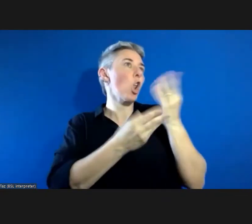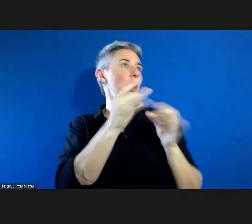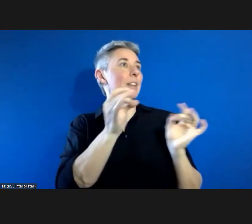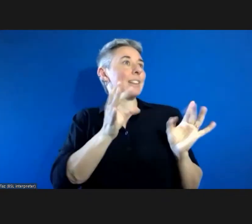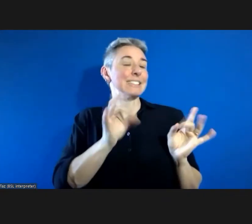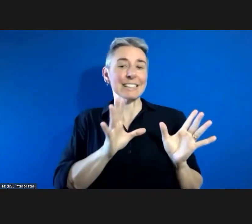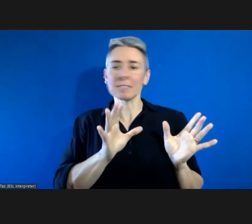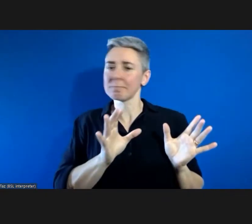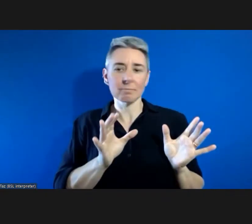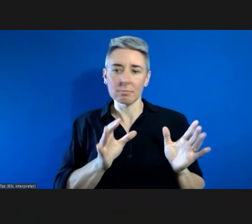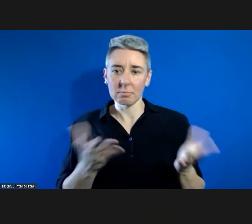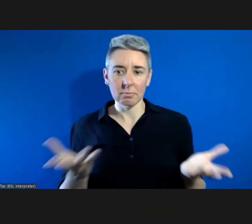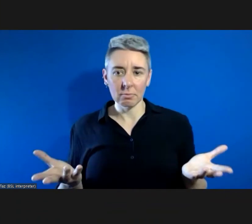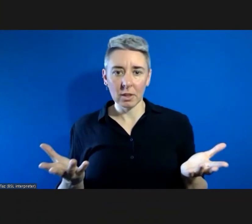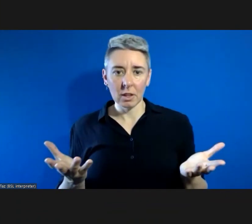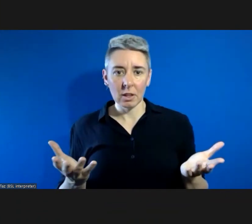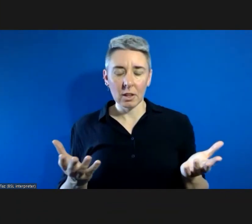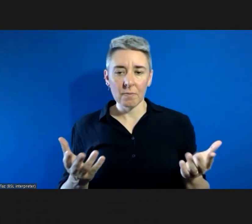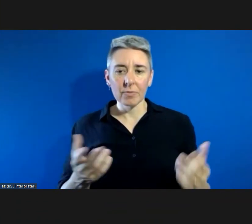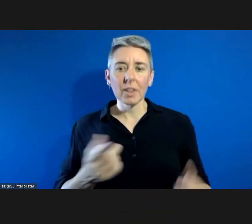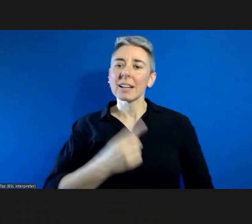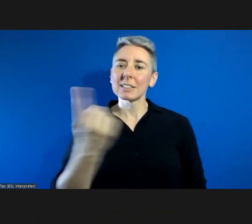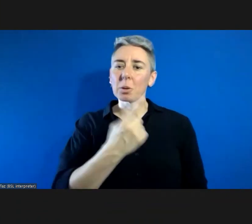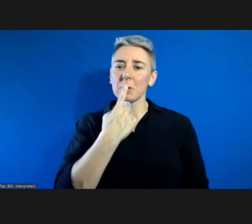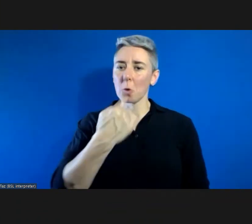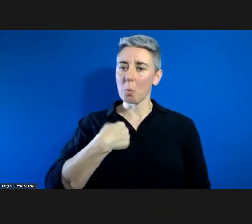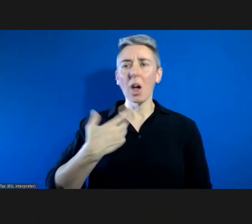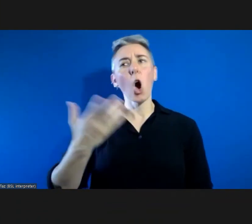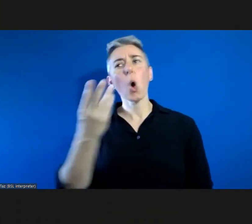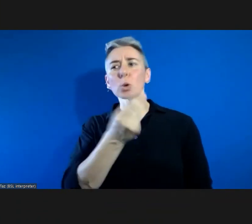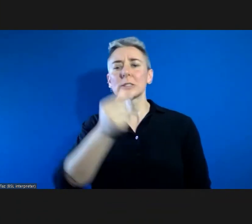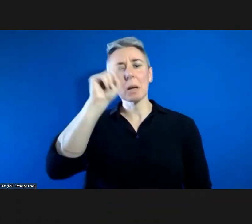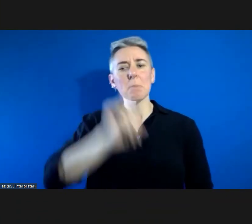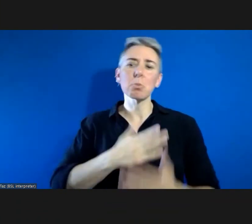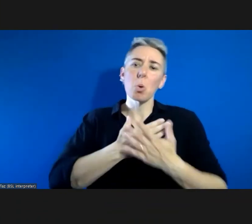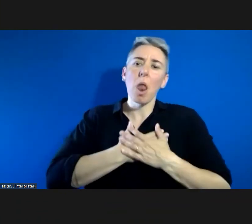cleaning toilets" and what a wonderful thing that is. My mum who was a young widow trying to bring